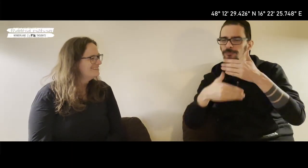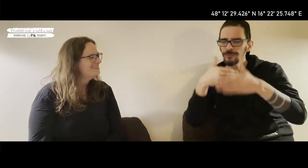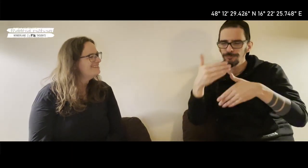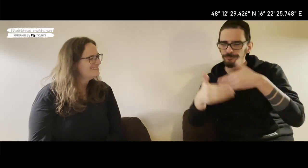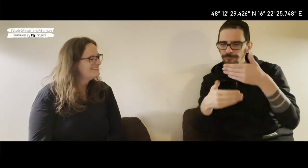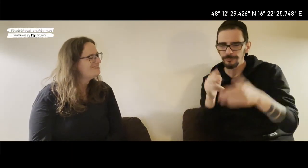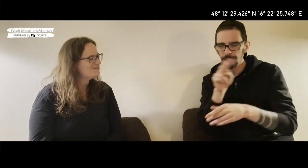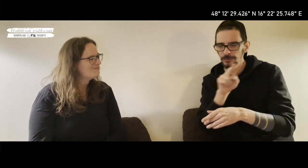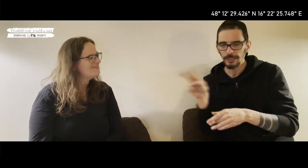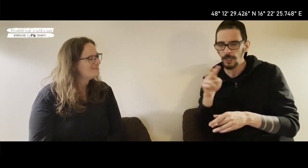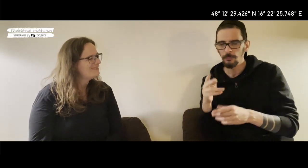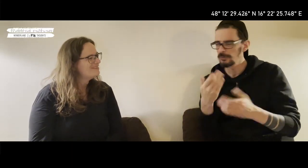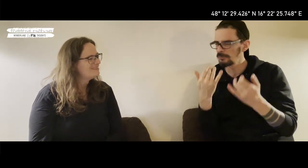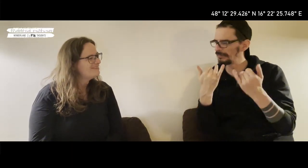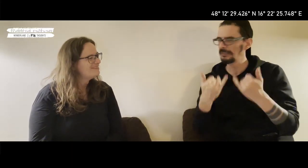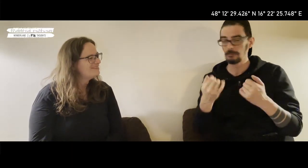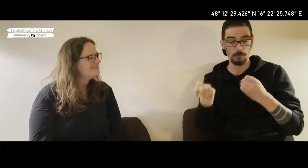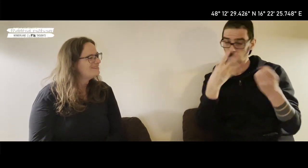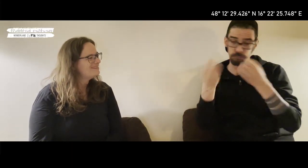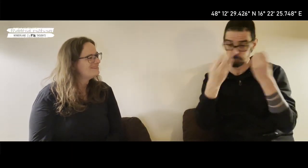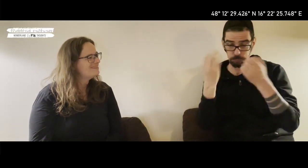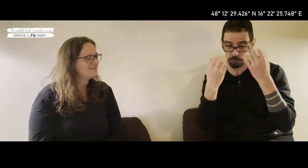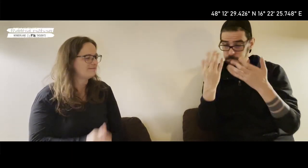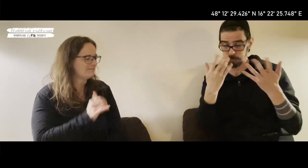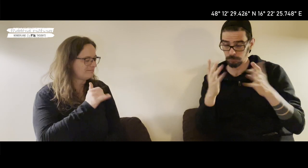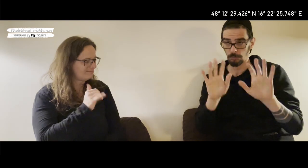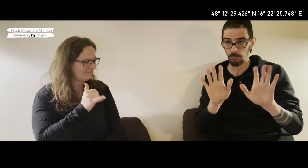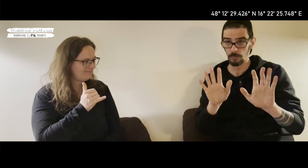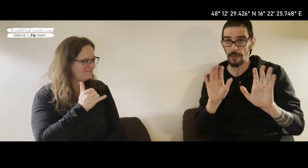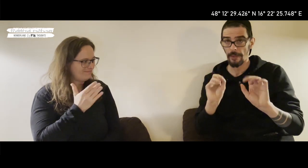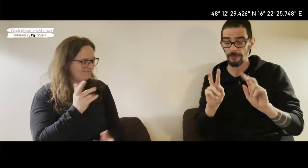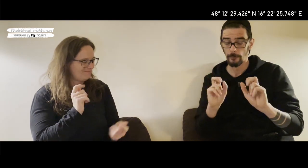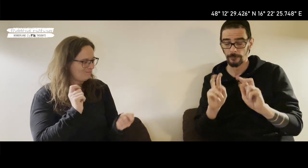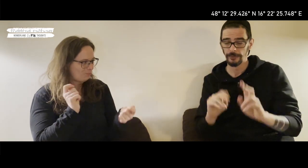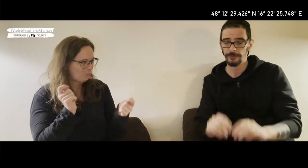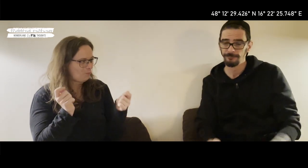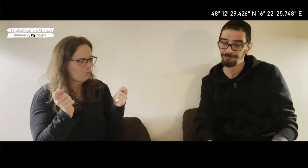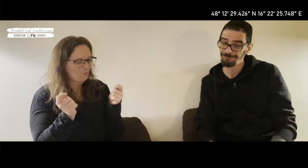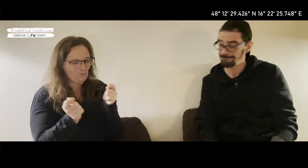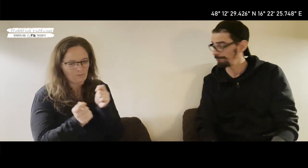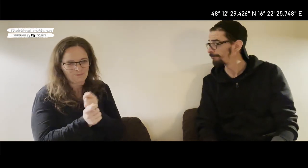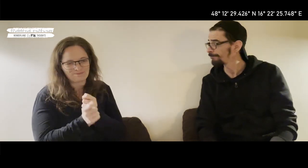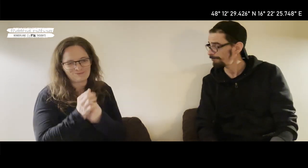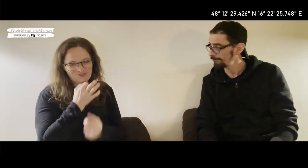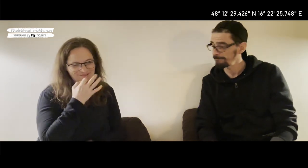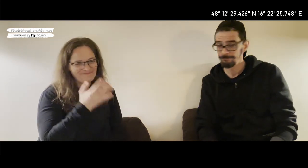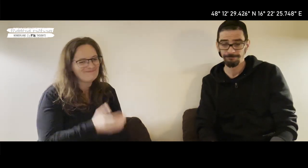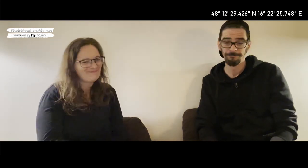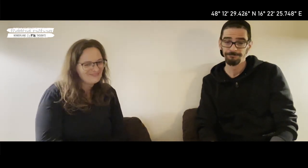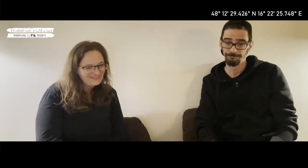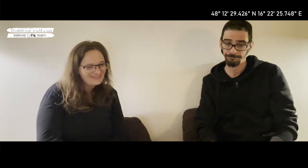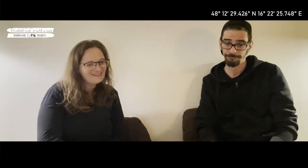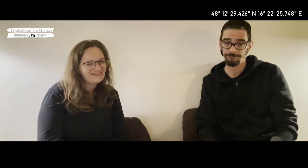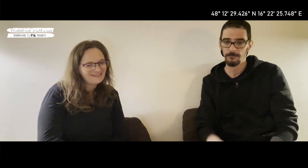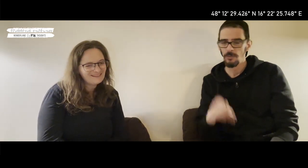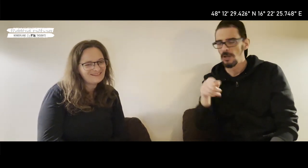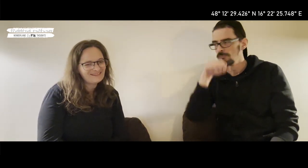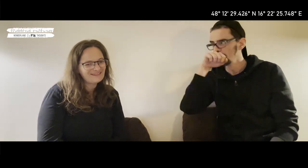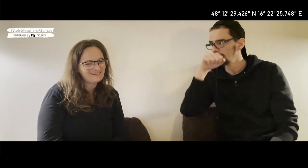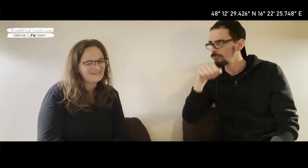The deliberate camera movement gave the viewer time to follow the story. - How much that has changed. Today, turbulent, overstimulating imagery dominates.